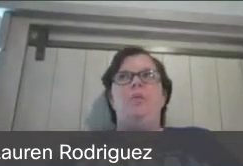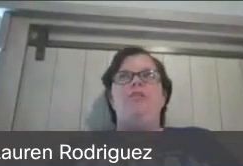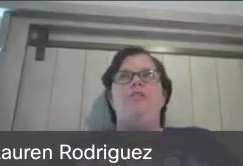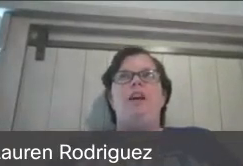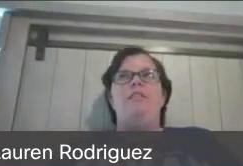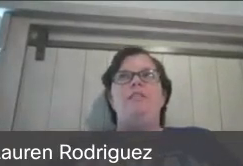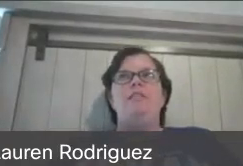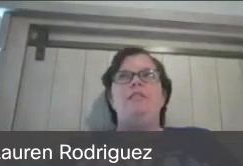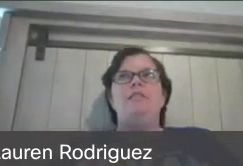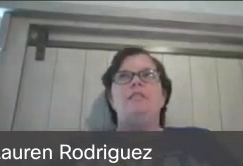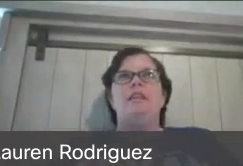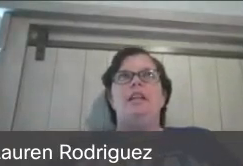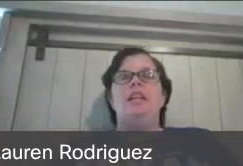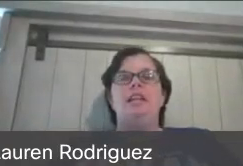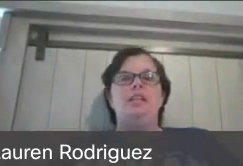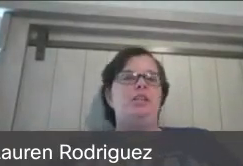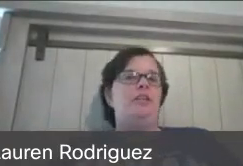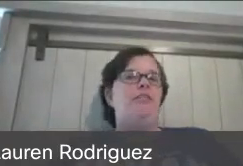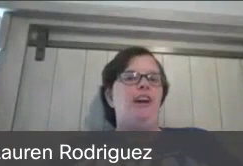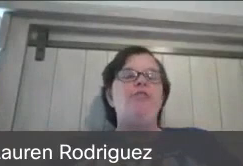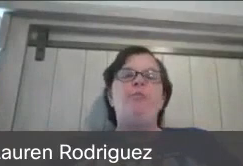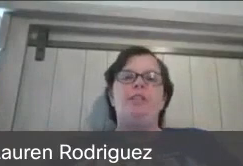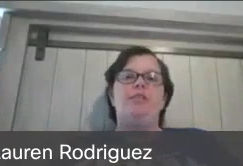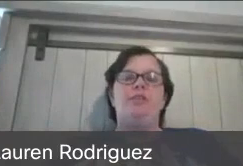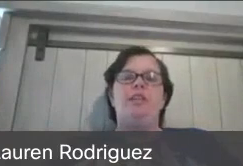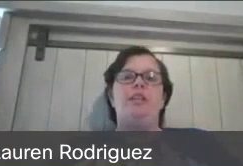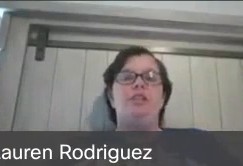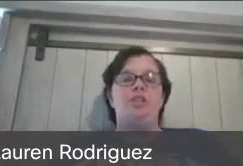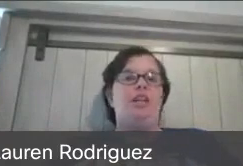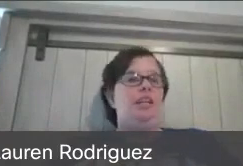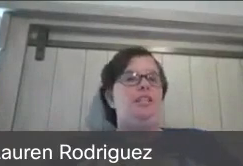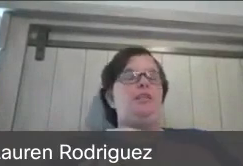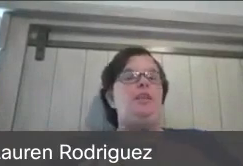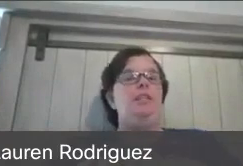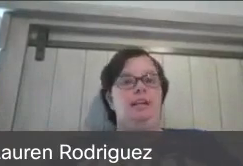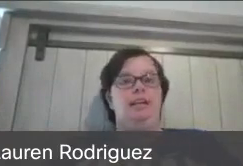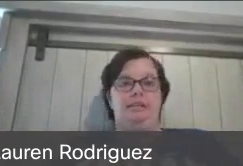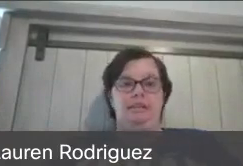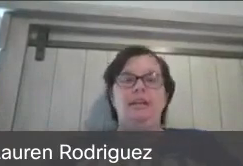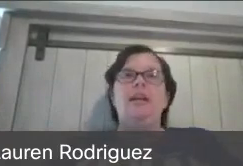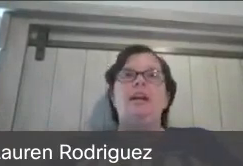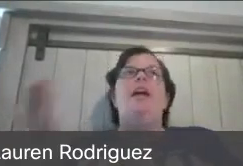we filed and I think it took five months for the initial case to be denied.